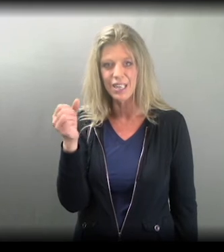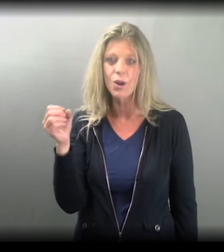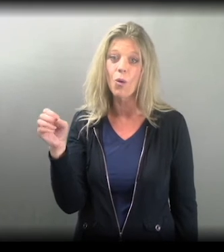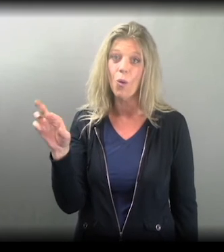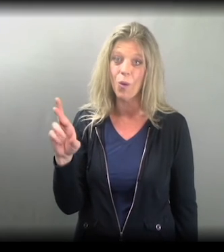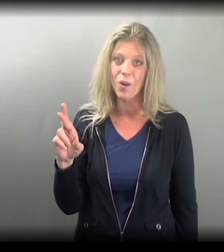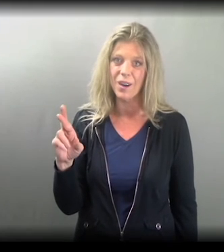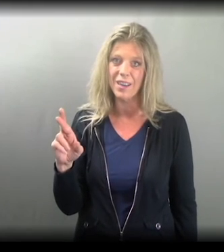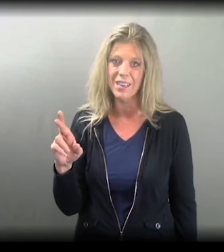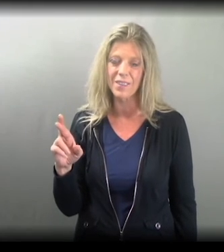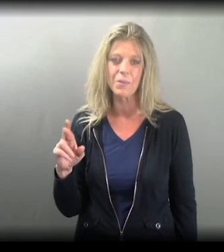or -